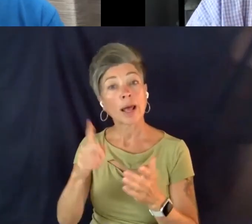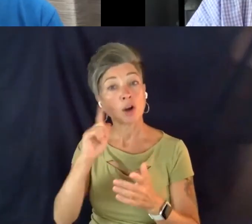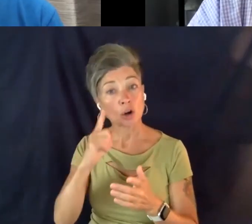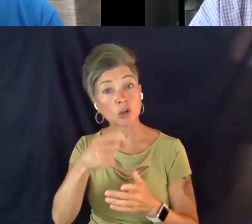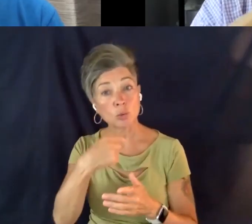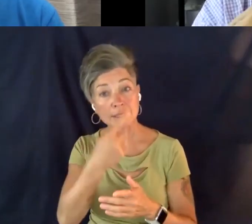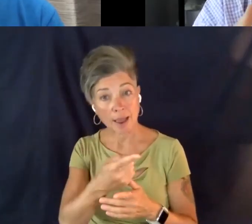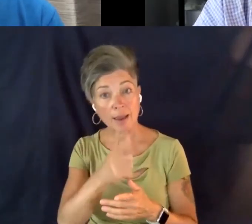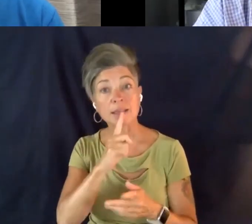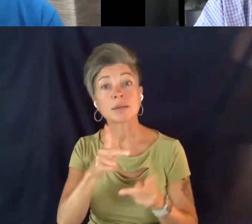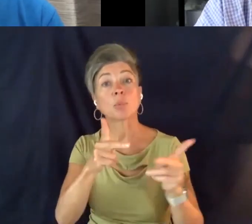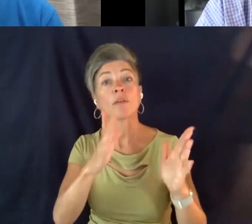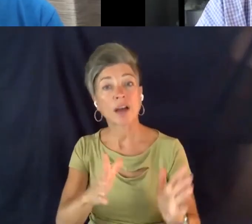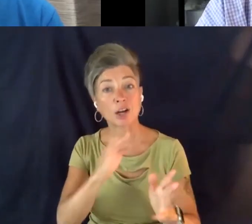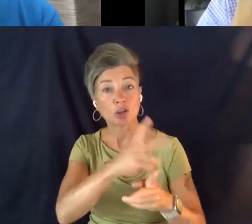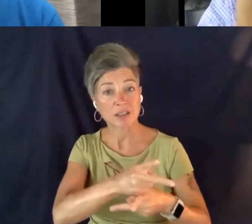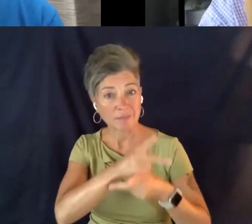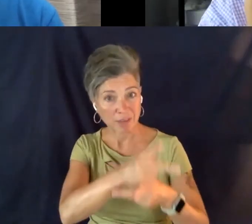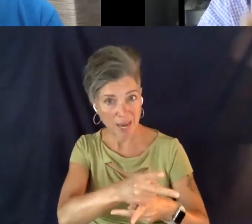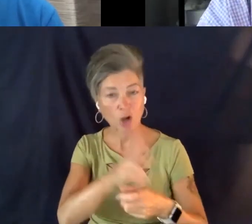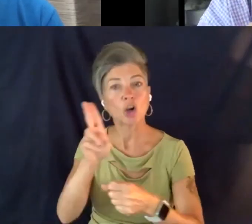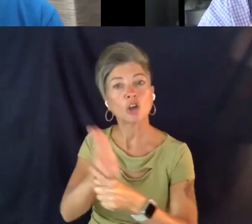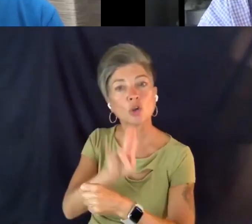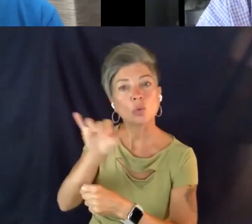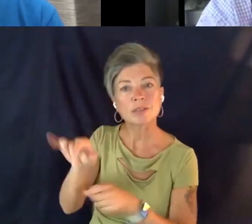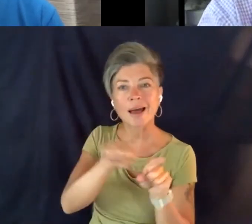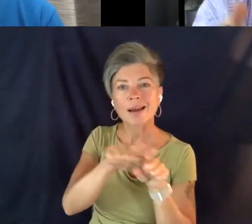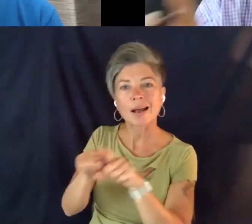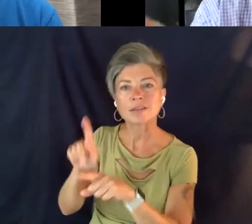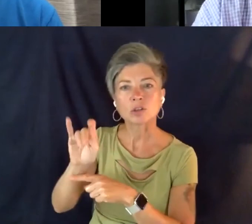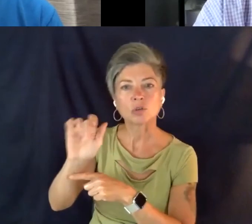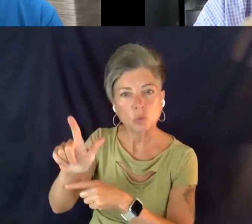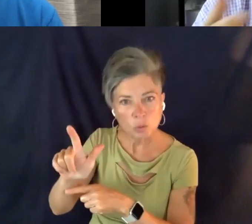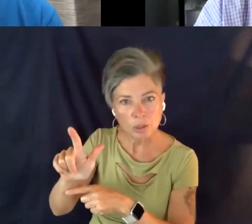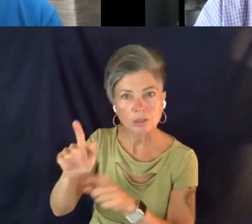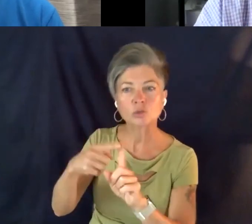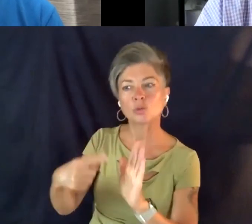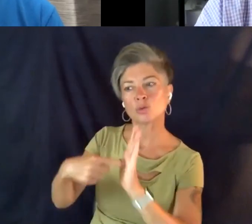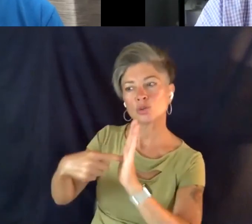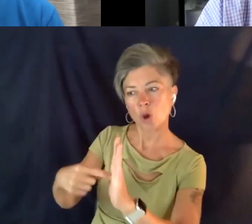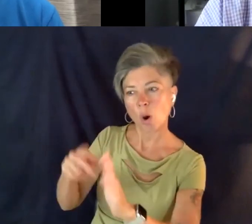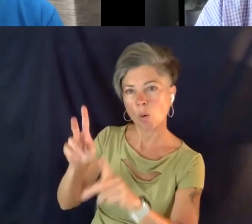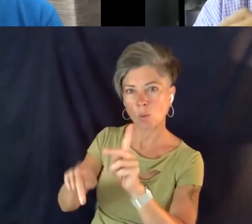is it's a tool for us to use to kind of show where people might be or what some of those risk factors are.